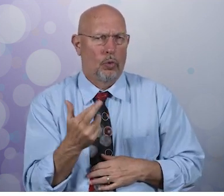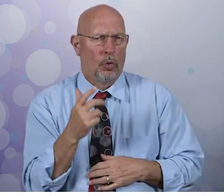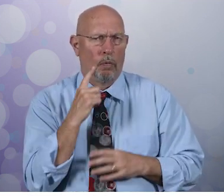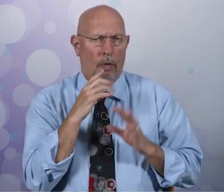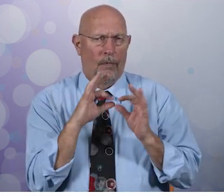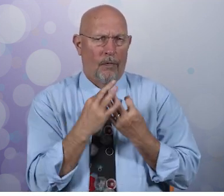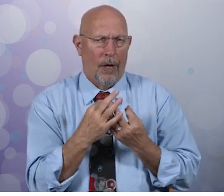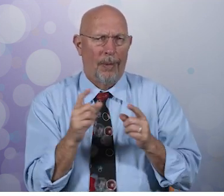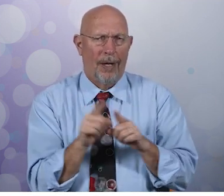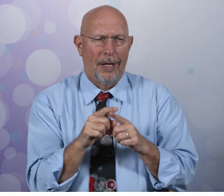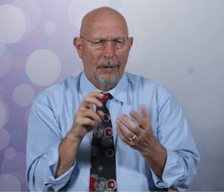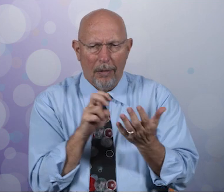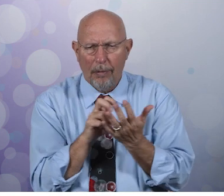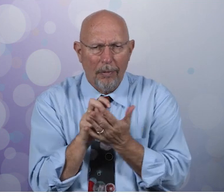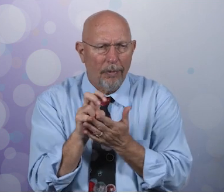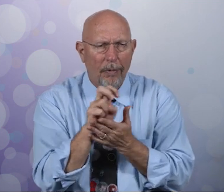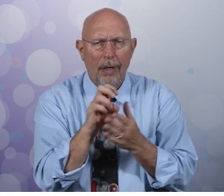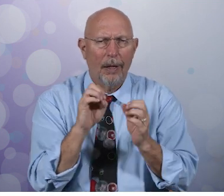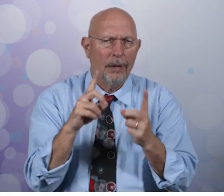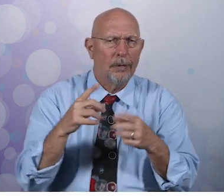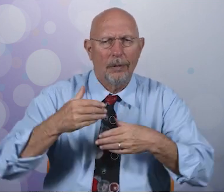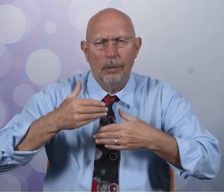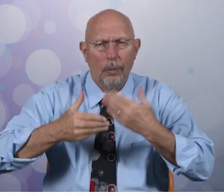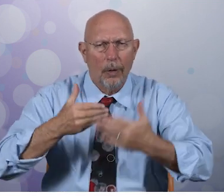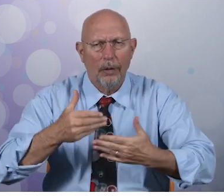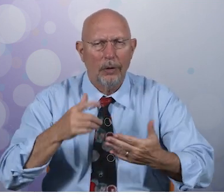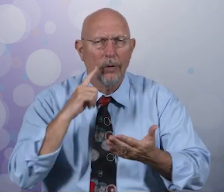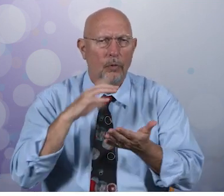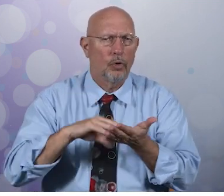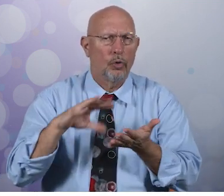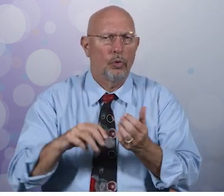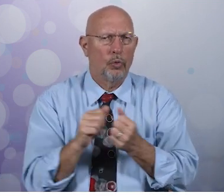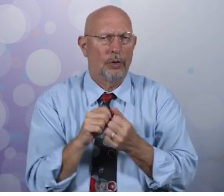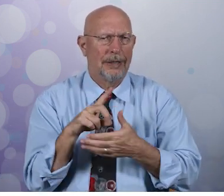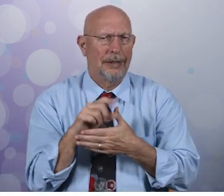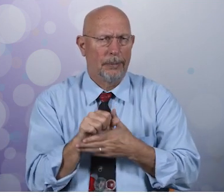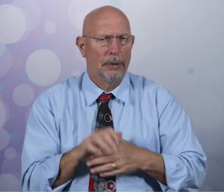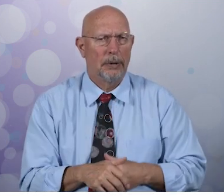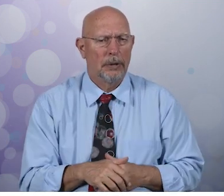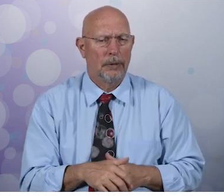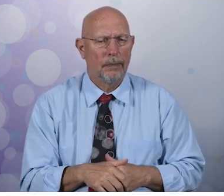as they navigate the educational process for students with disabilities.